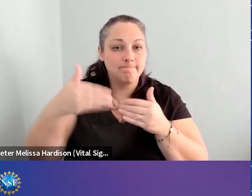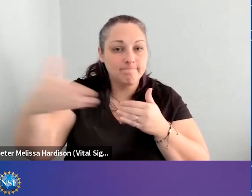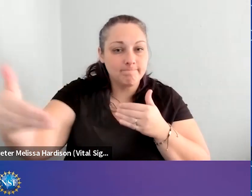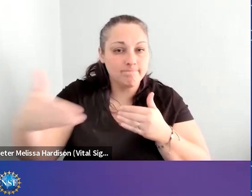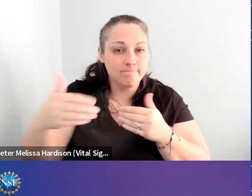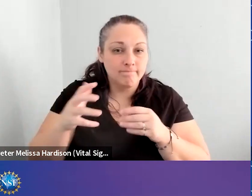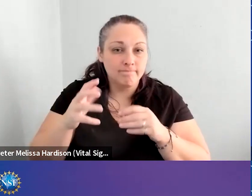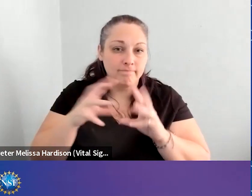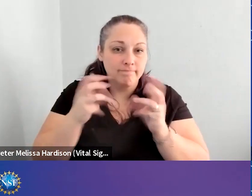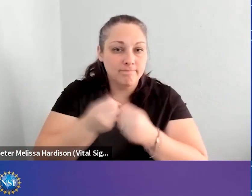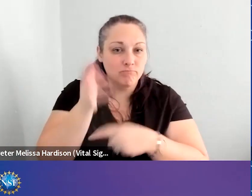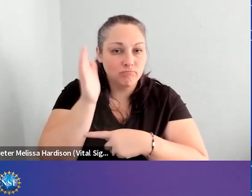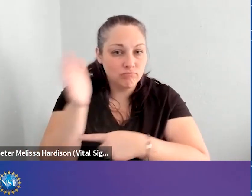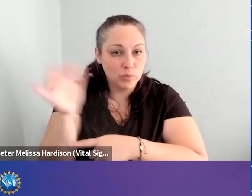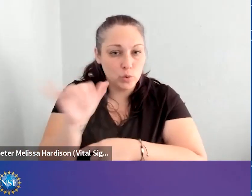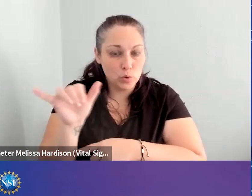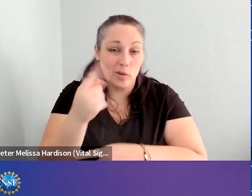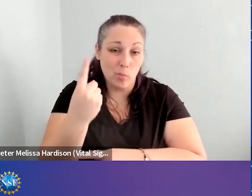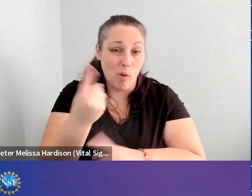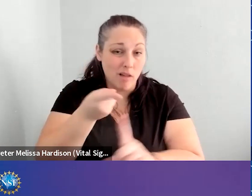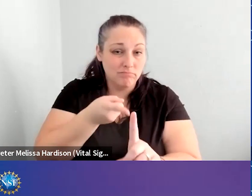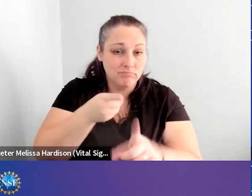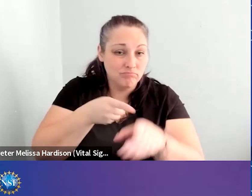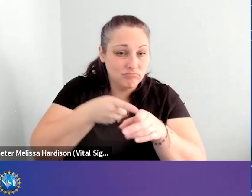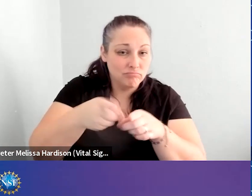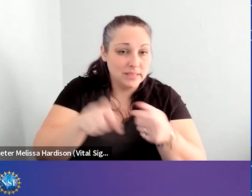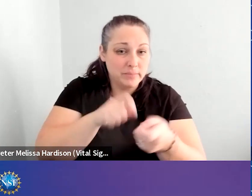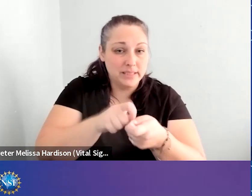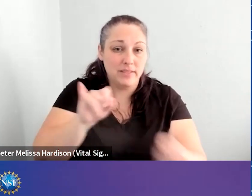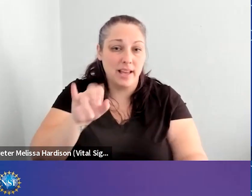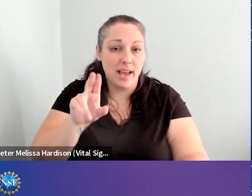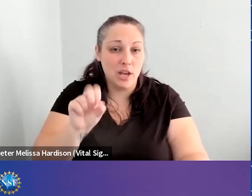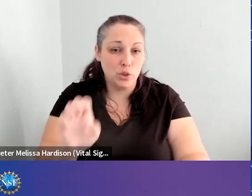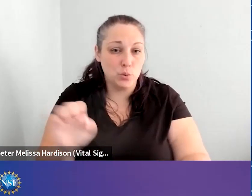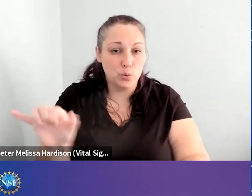So you can reach out to me or the IUSE leads.